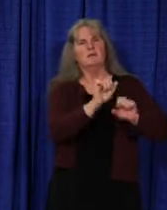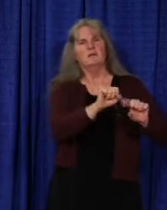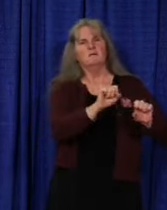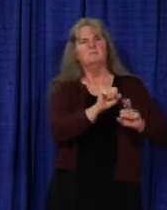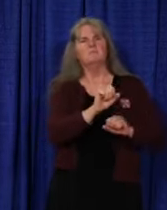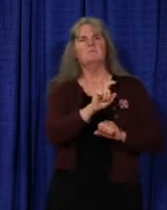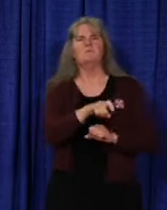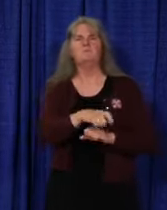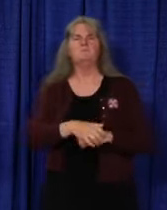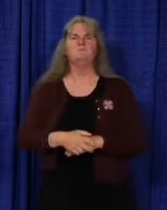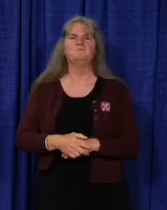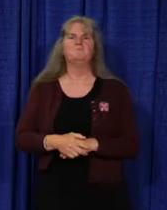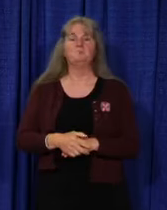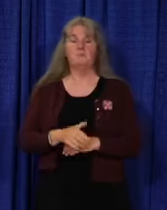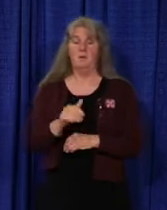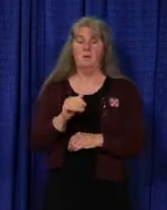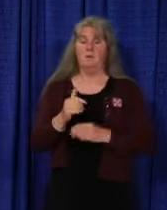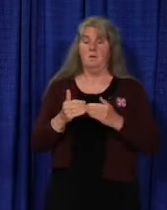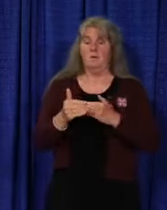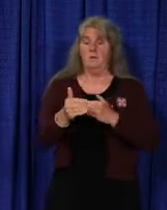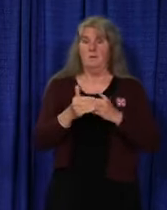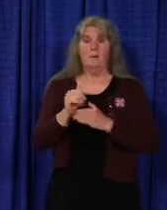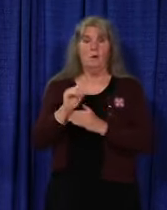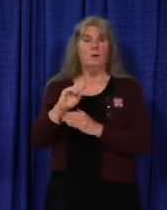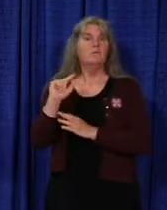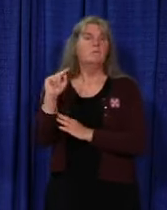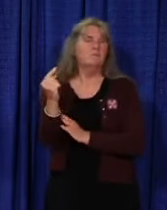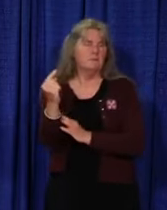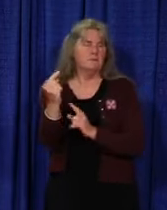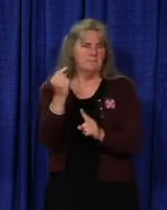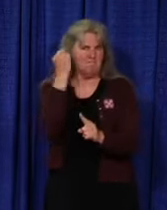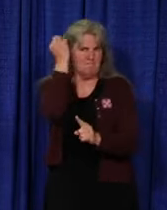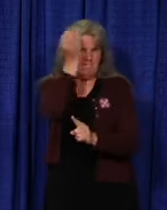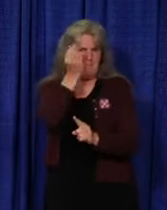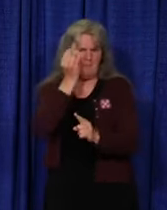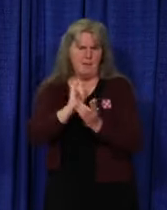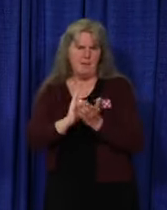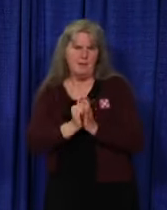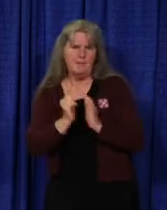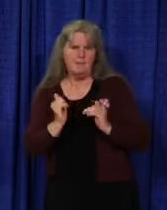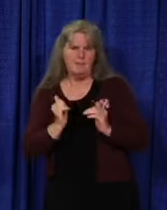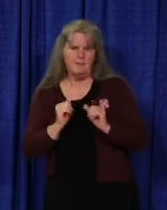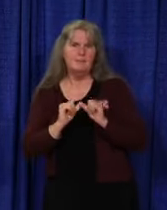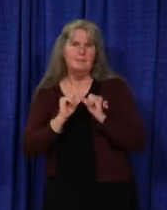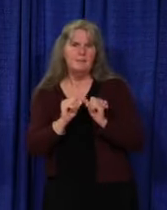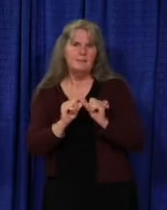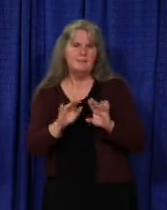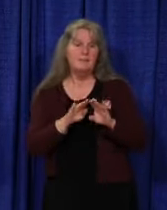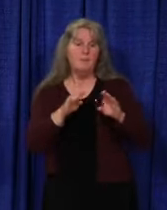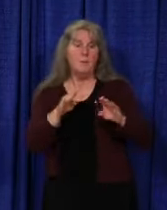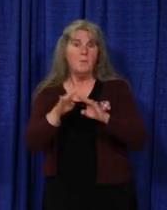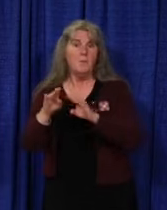Now, as we approach August 1st, we are considering how we can continue to lift restrictions while also keeping